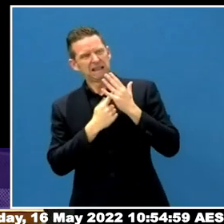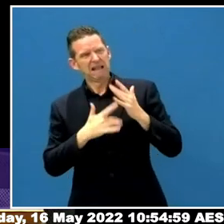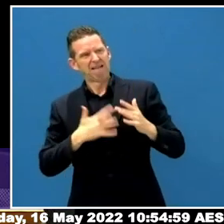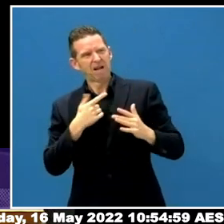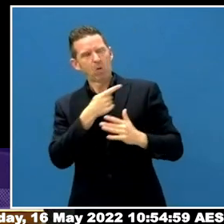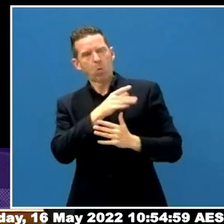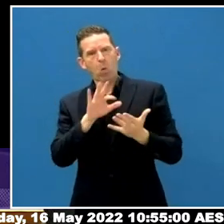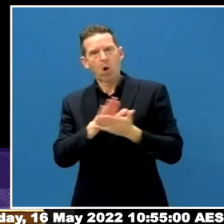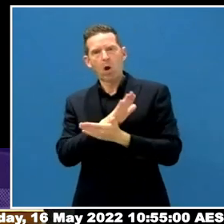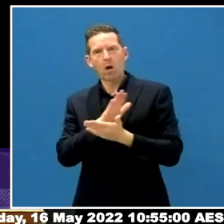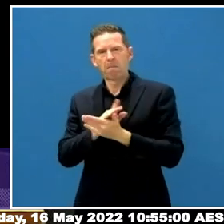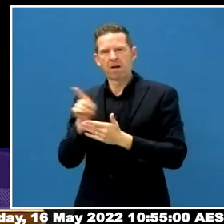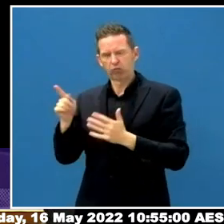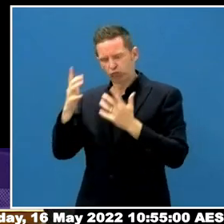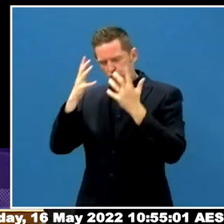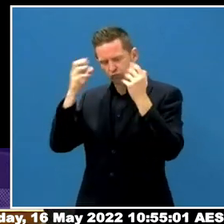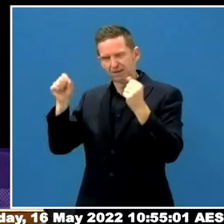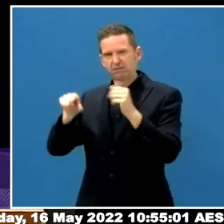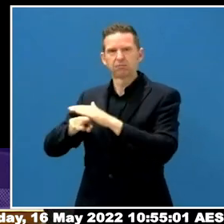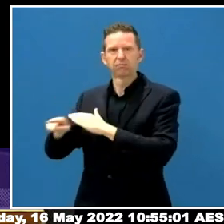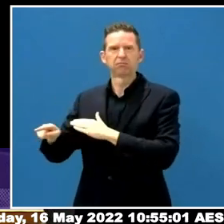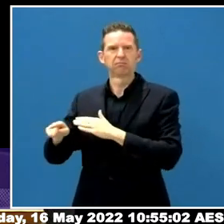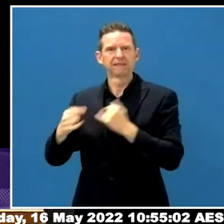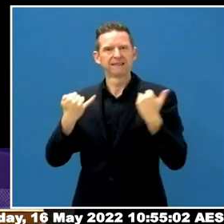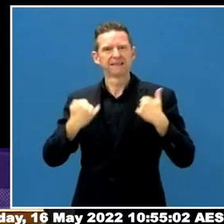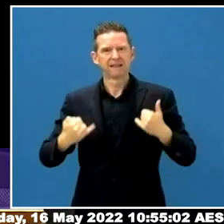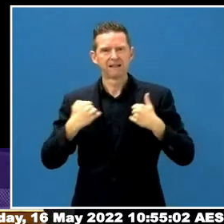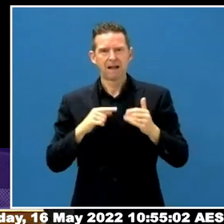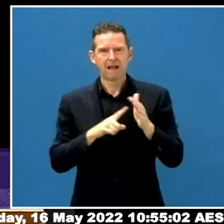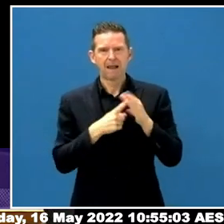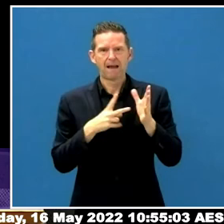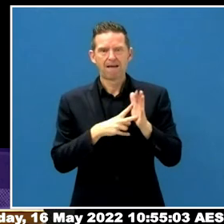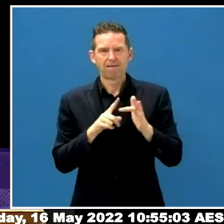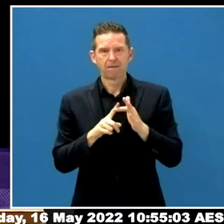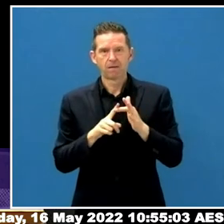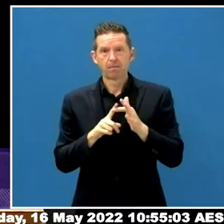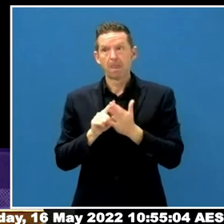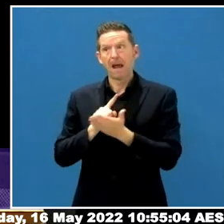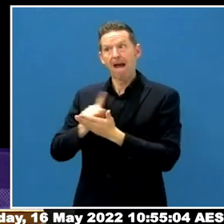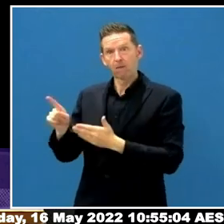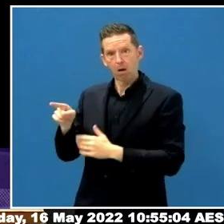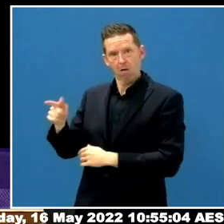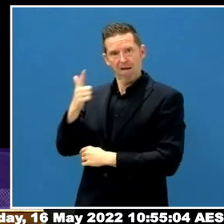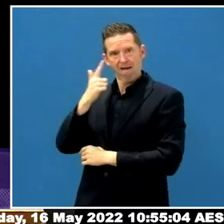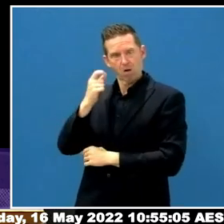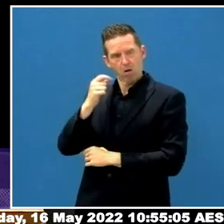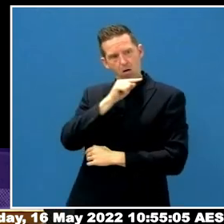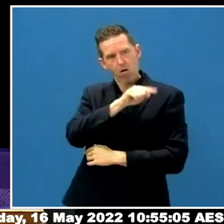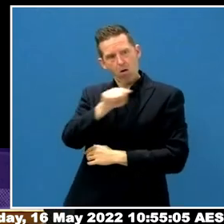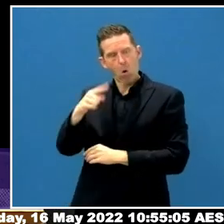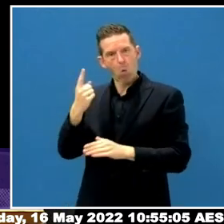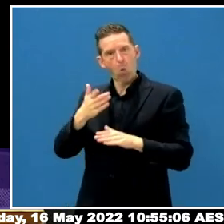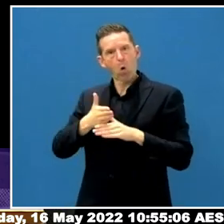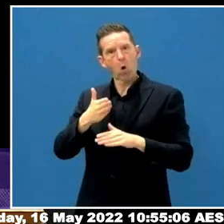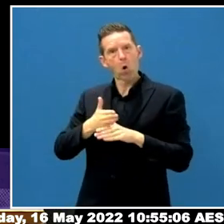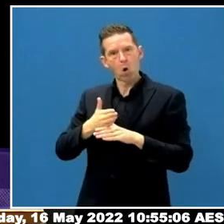She learned that complaints had been recently made against her by colleagues which was the subject of an investigation.